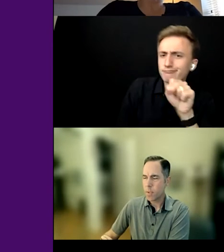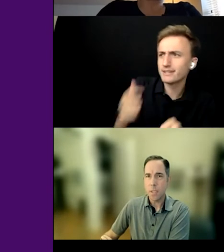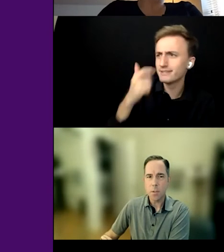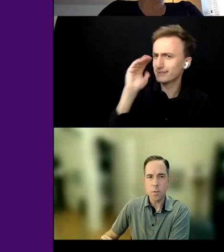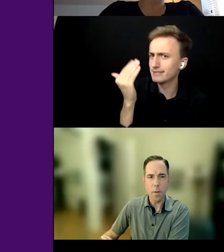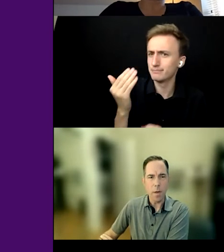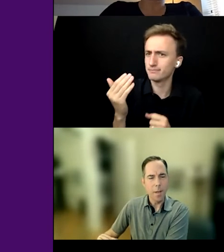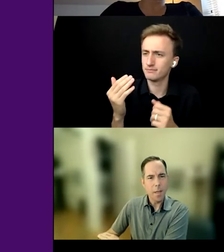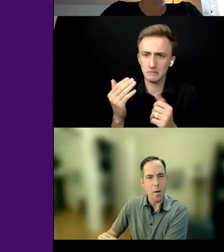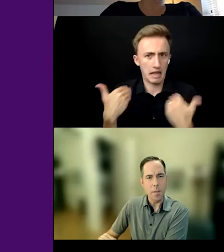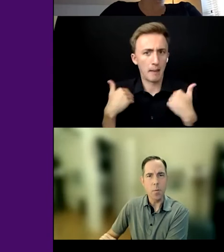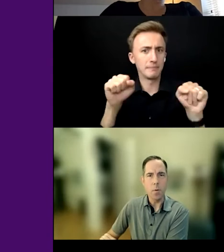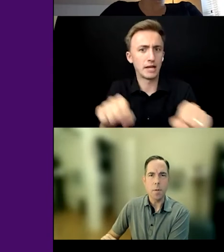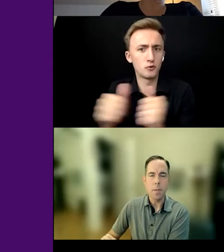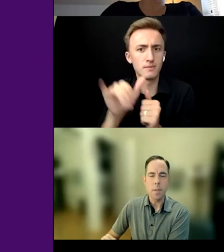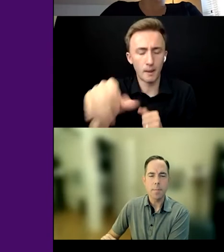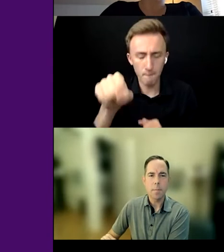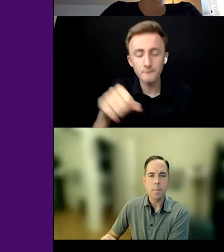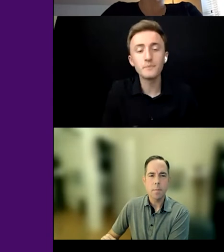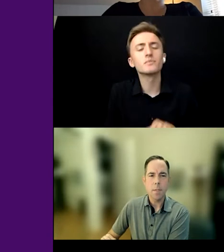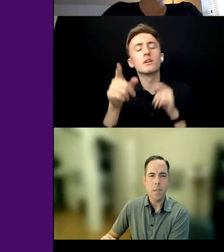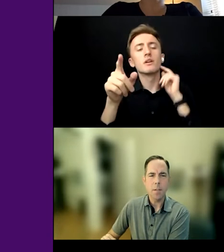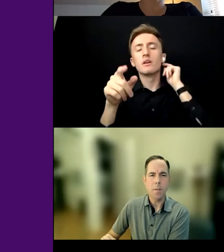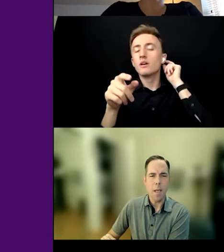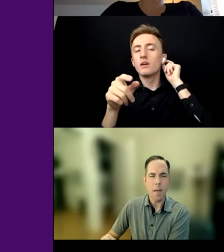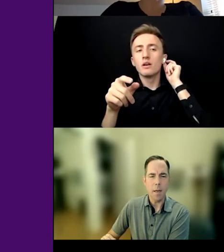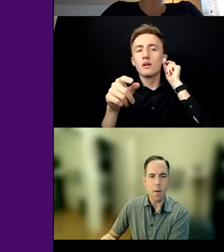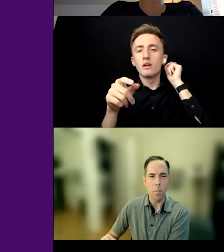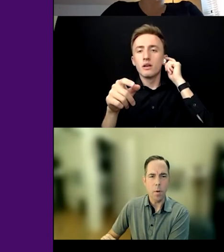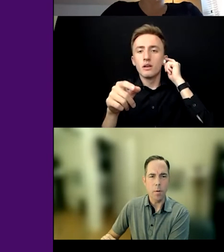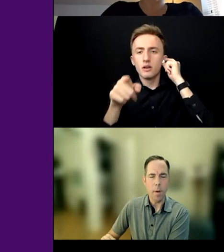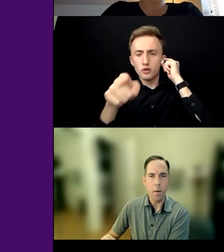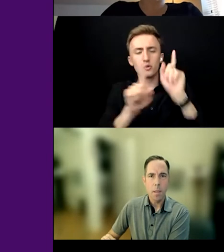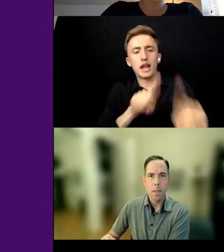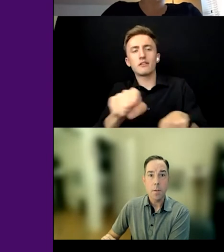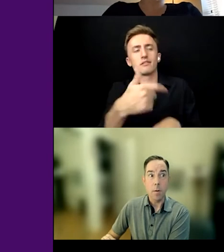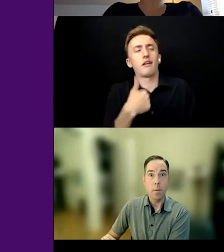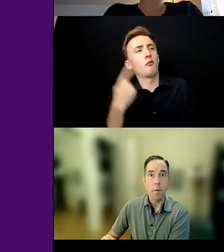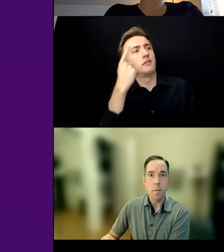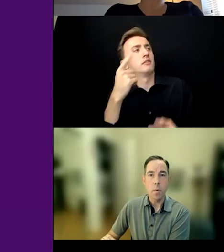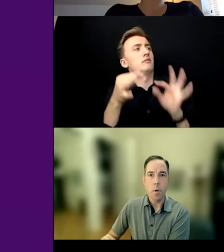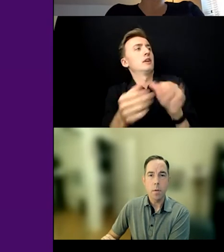potential there. And as you were just answering that, I kind of wonder about screenreader support